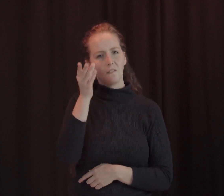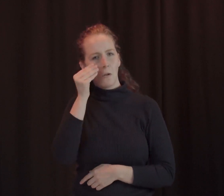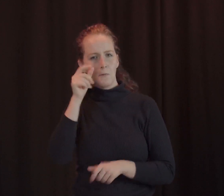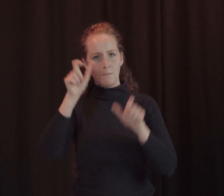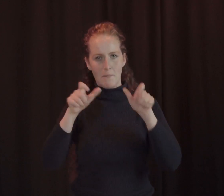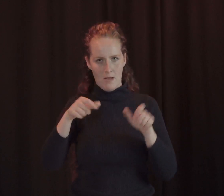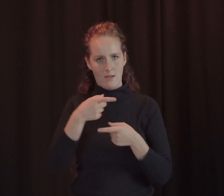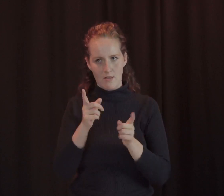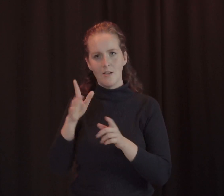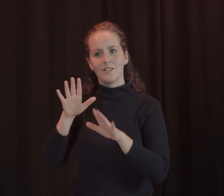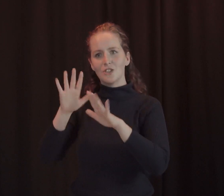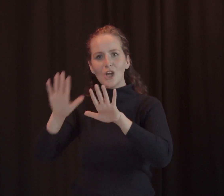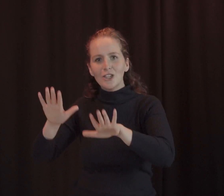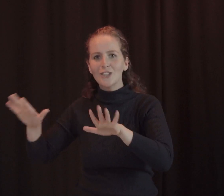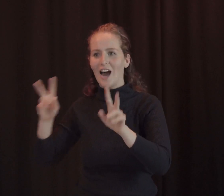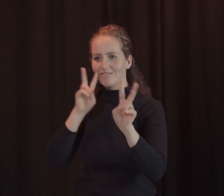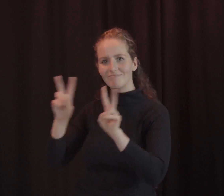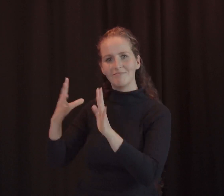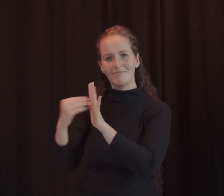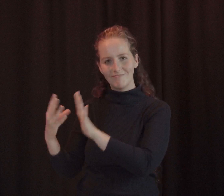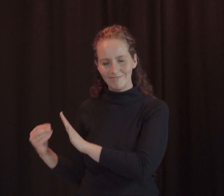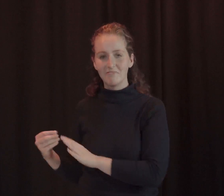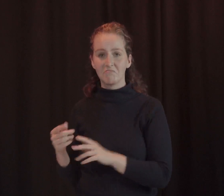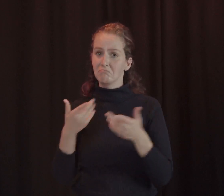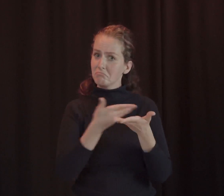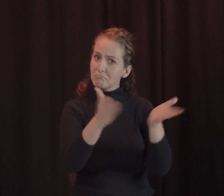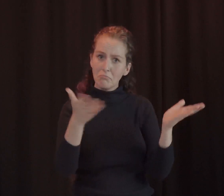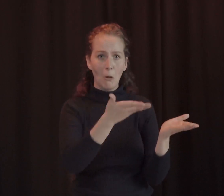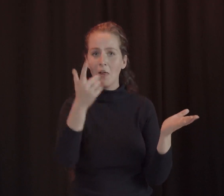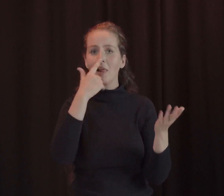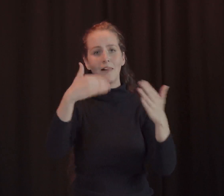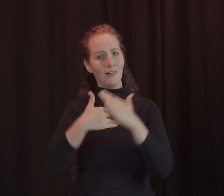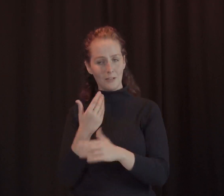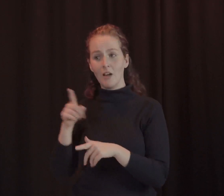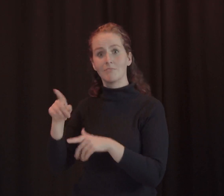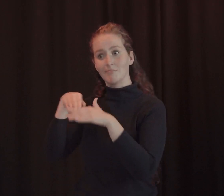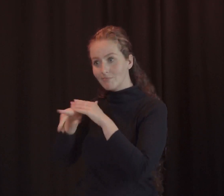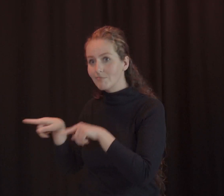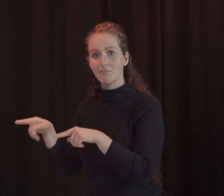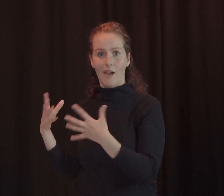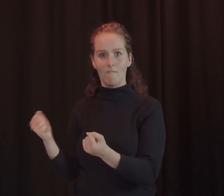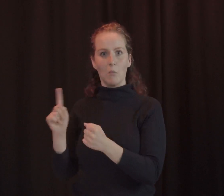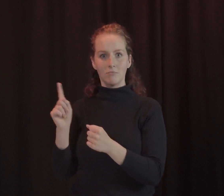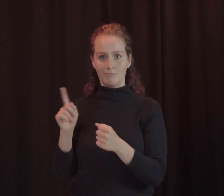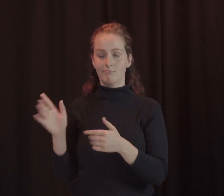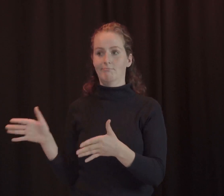for blind and partially sighted people with tactile objects that everyone can enjoy.